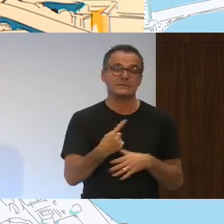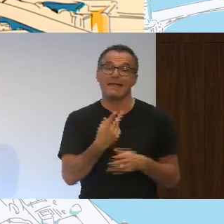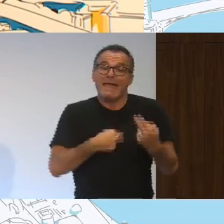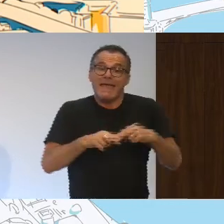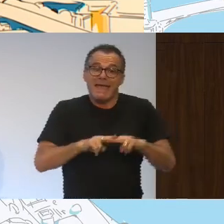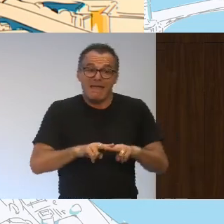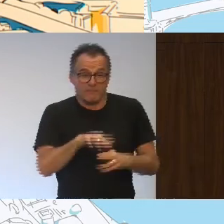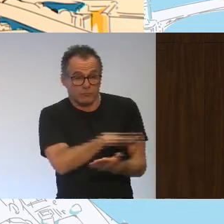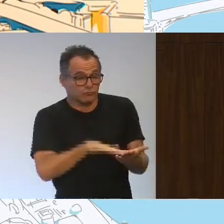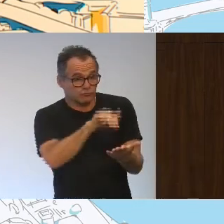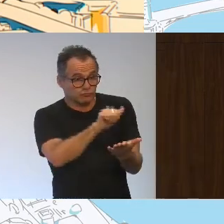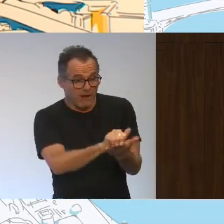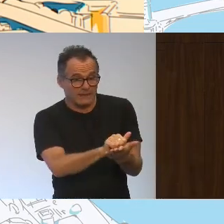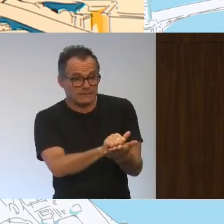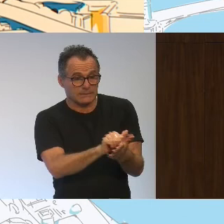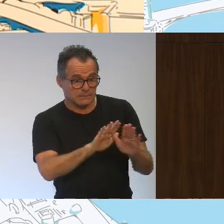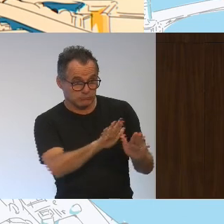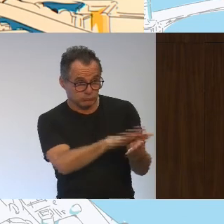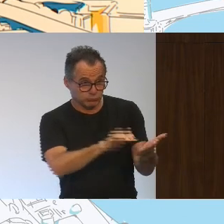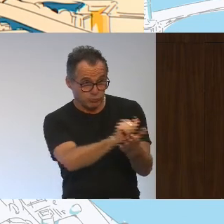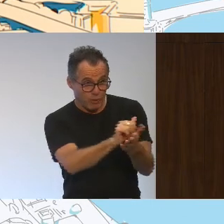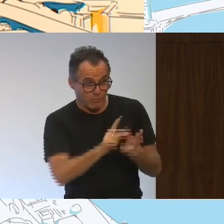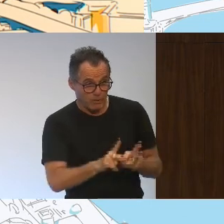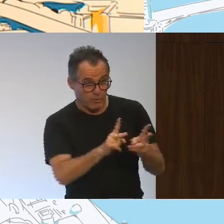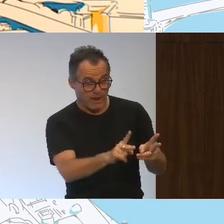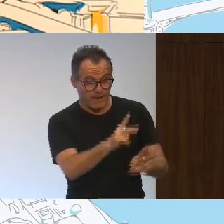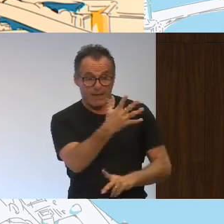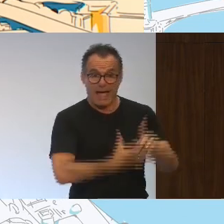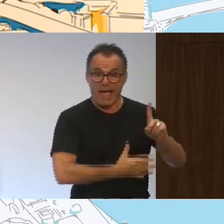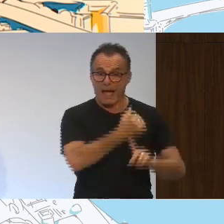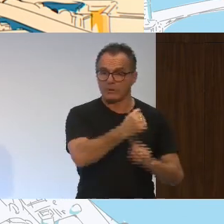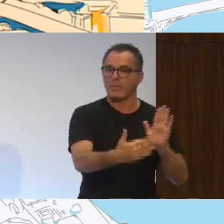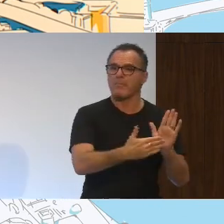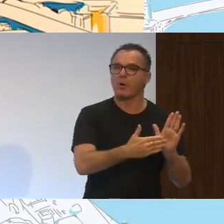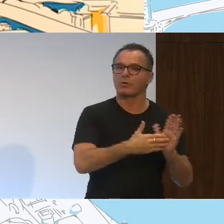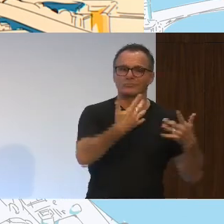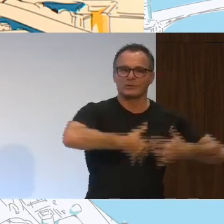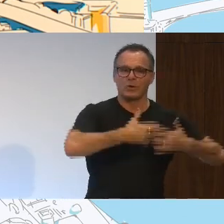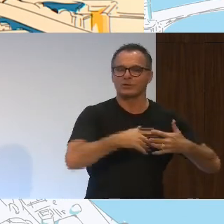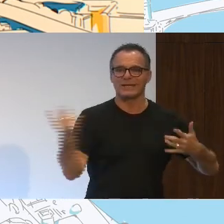right if you could do that properly, you would get the outcome. The monoclonal technology came along afterwards. We we were working with